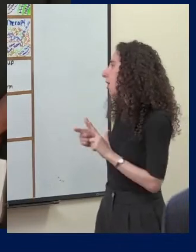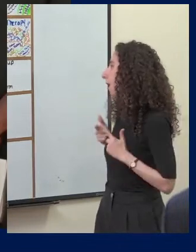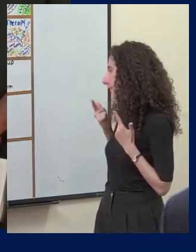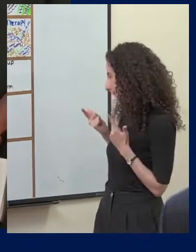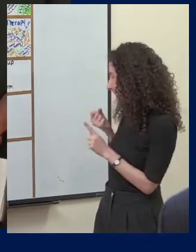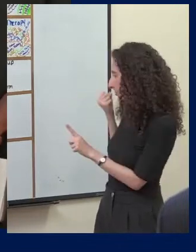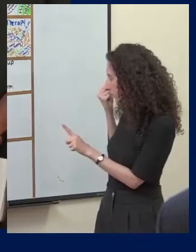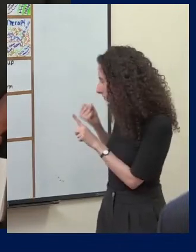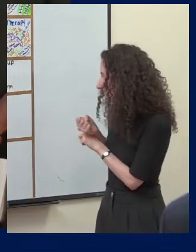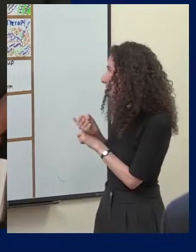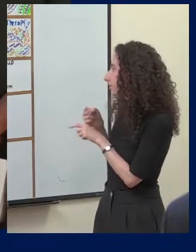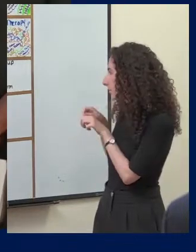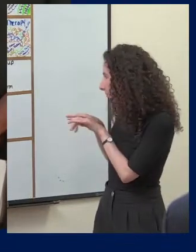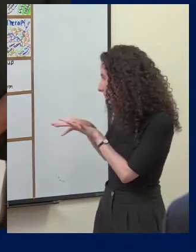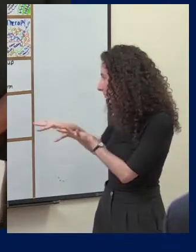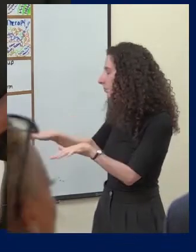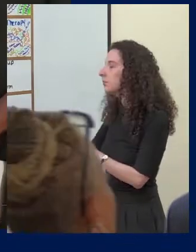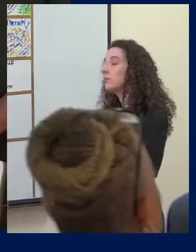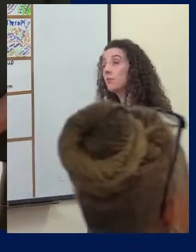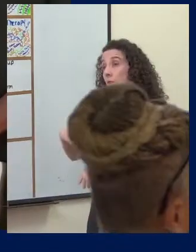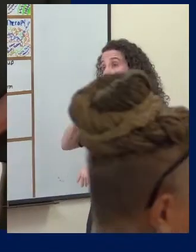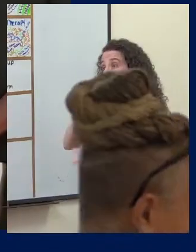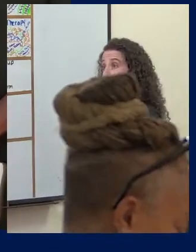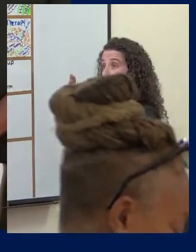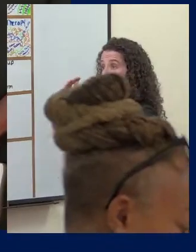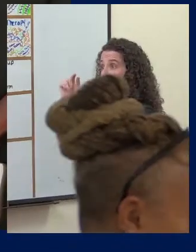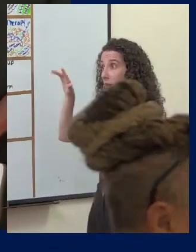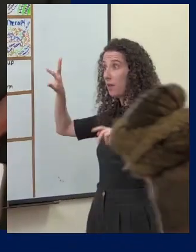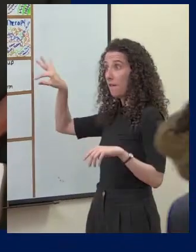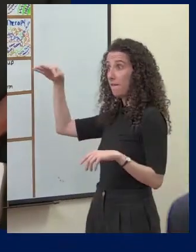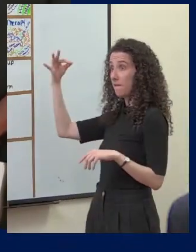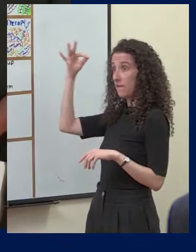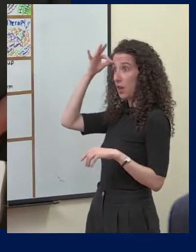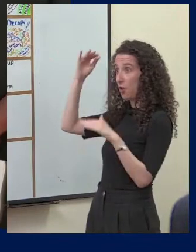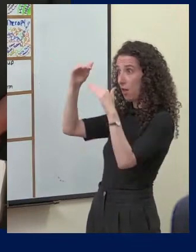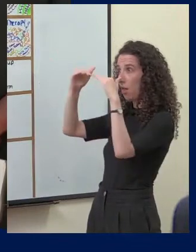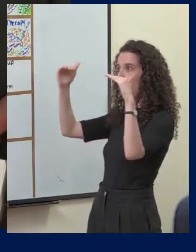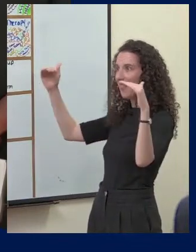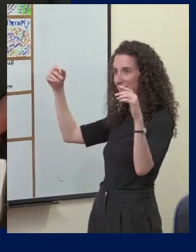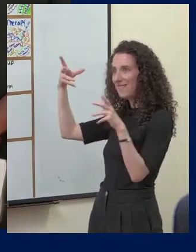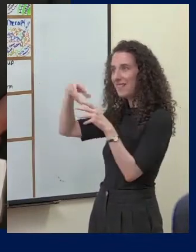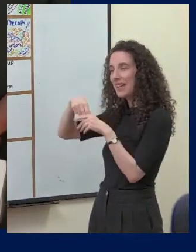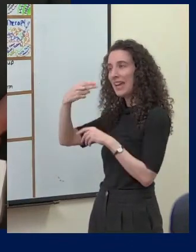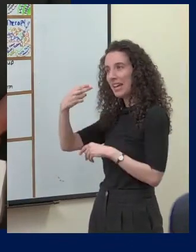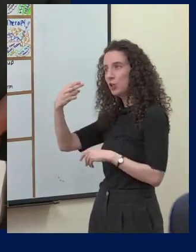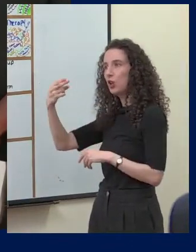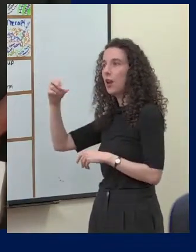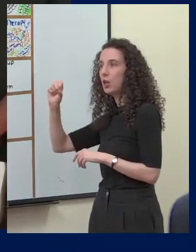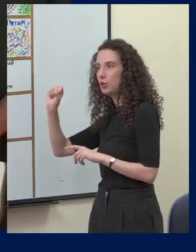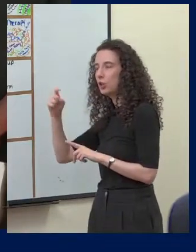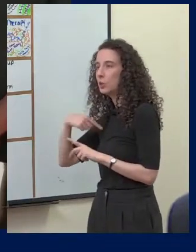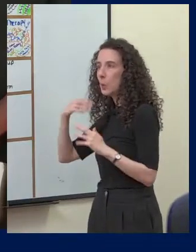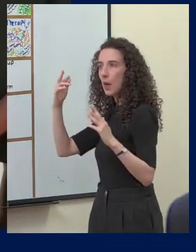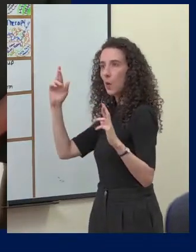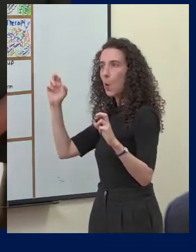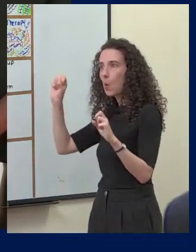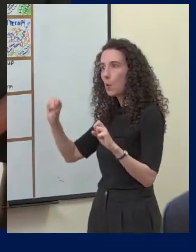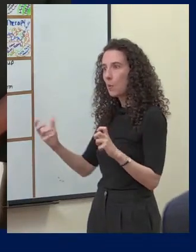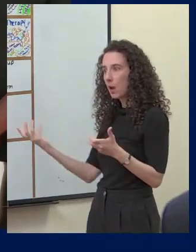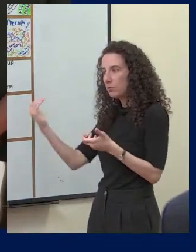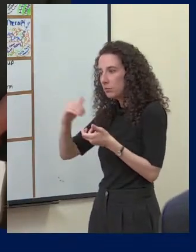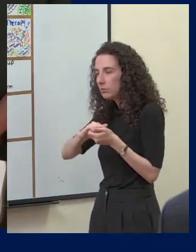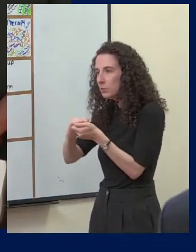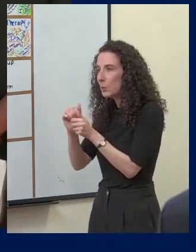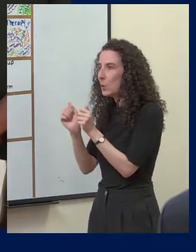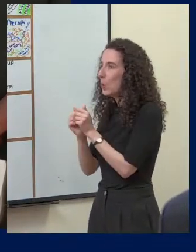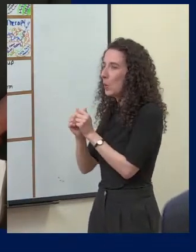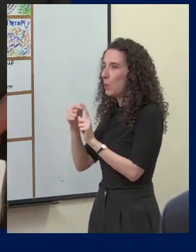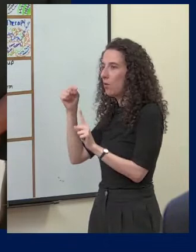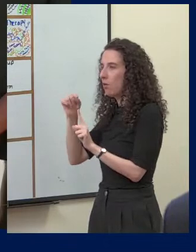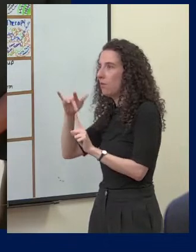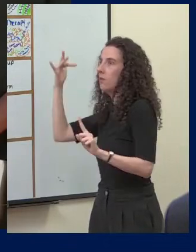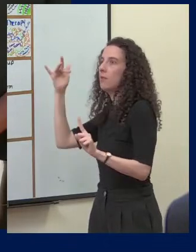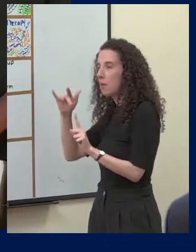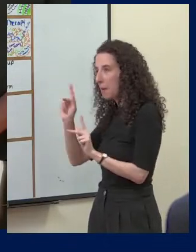What we are hoping that we can do at the Federal level is work with dynamos like her to open